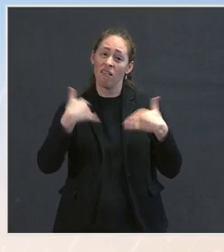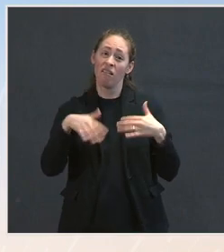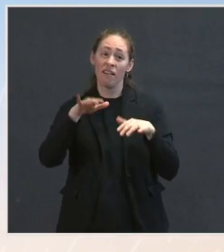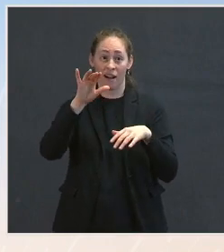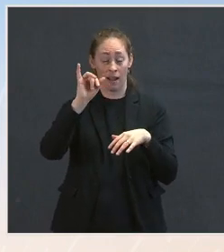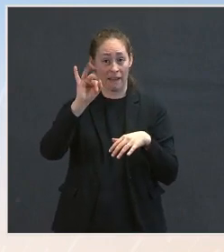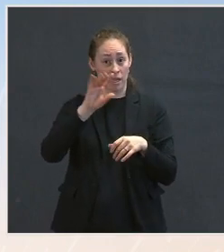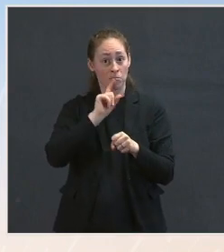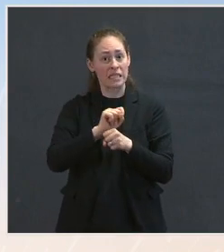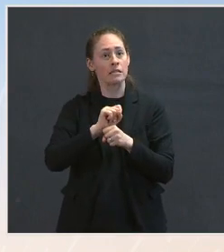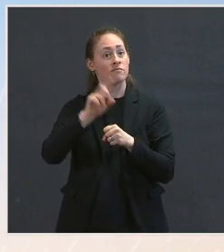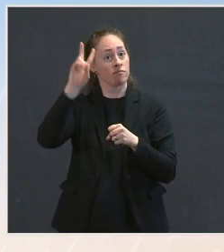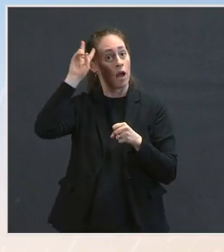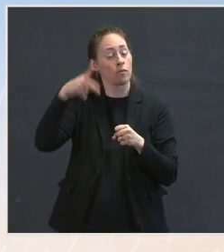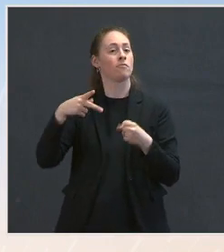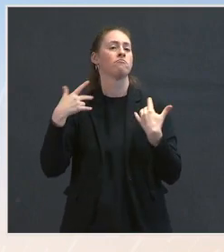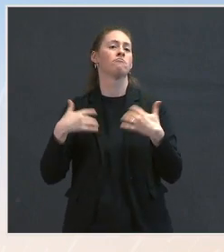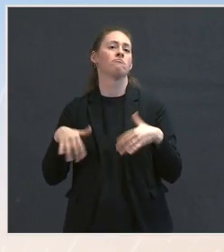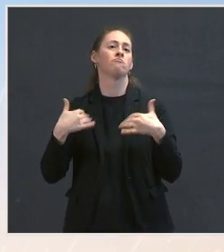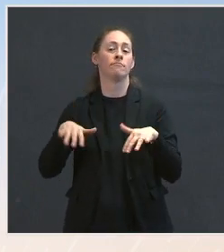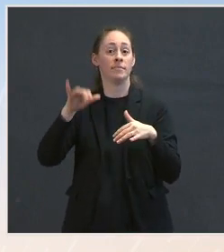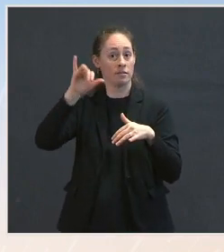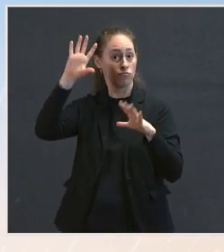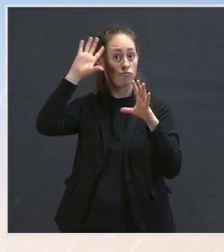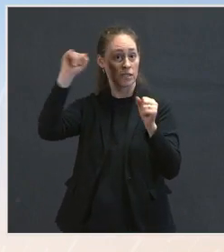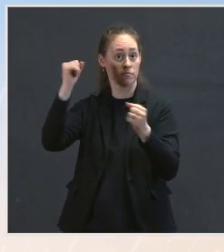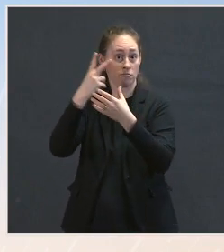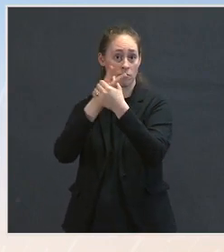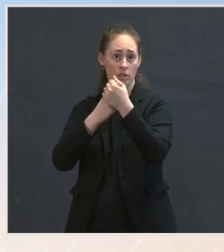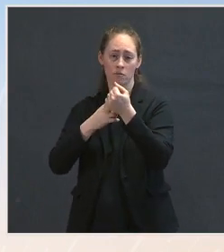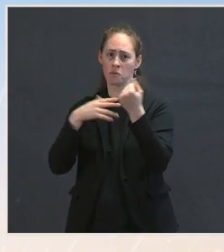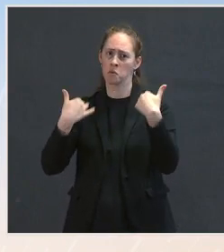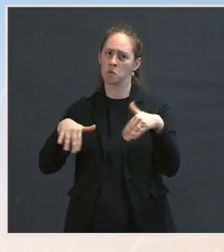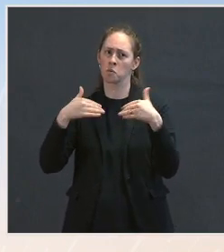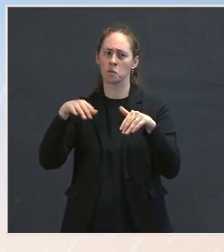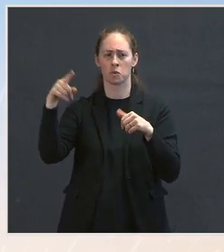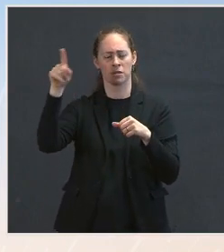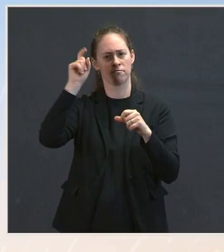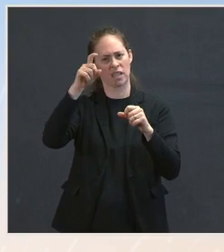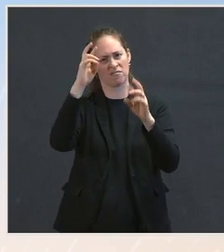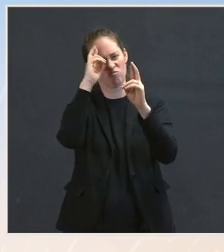respect the historic institution of the Senate. It would also require 50 votes.